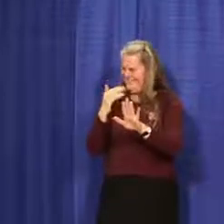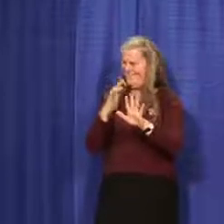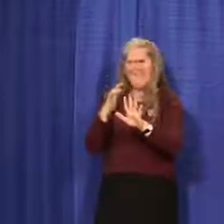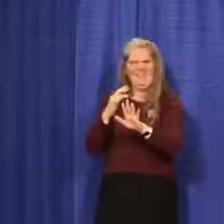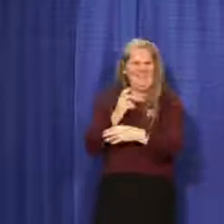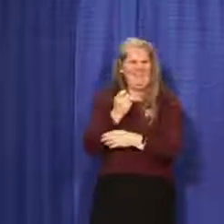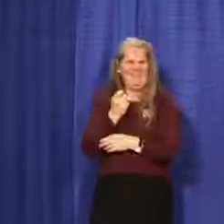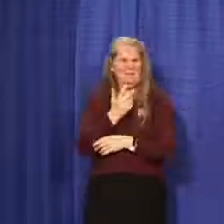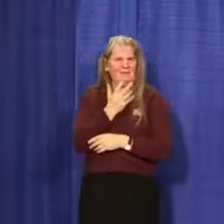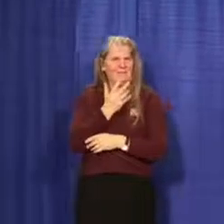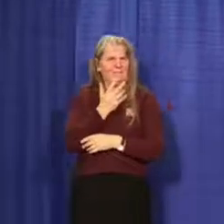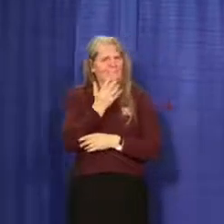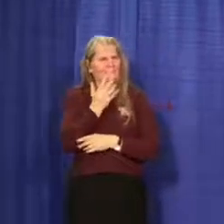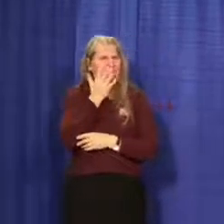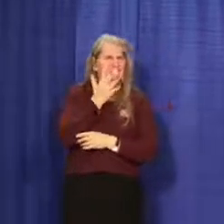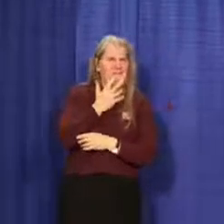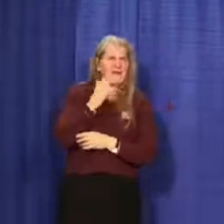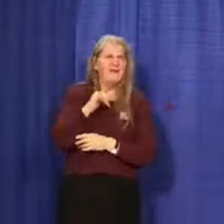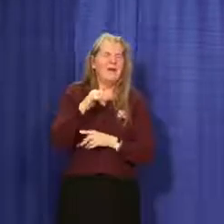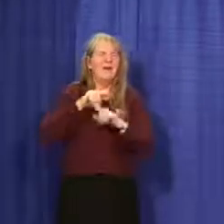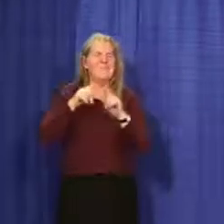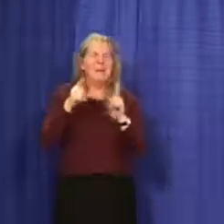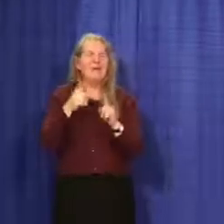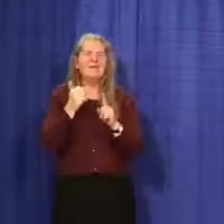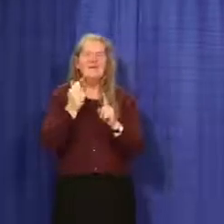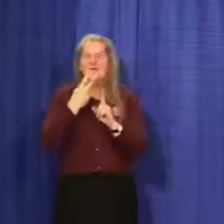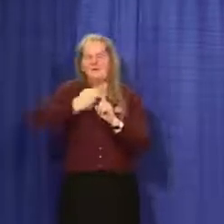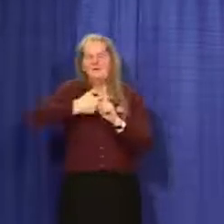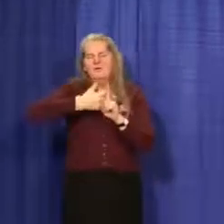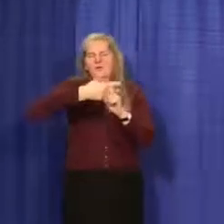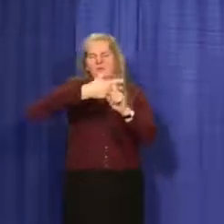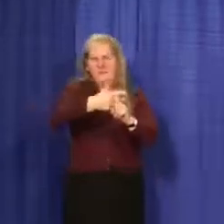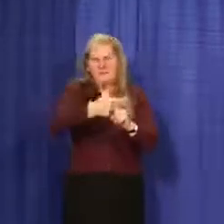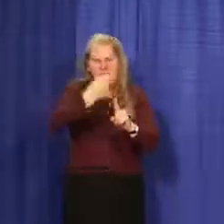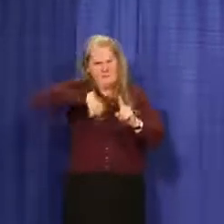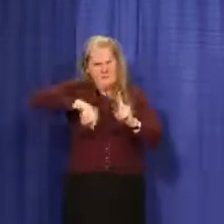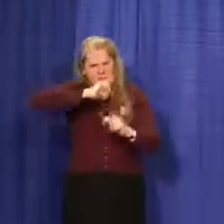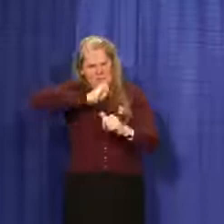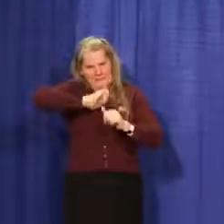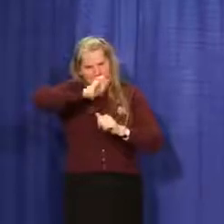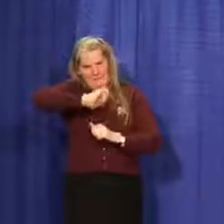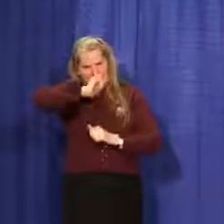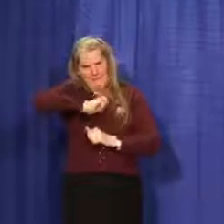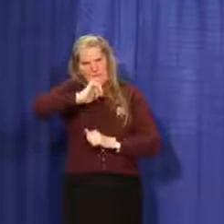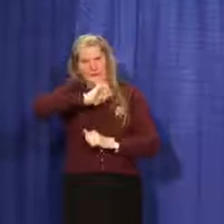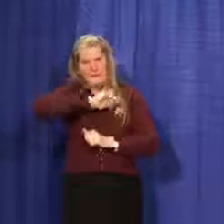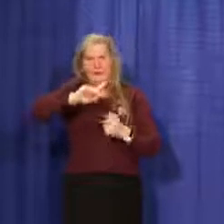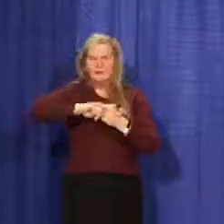It seems kind of sad in a way, but we know that with a few more months of continued patience, we